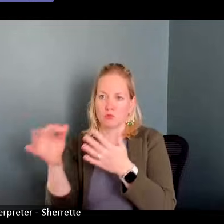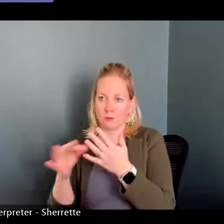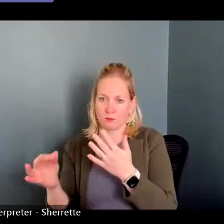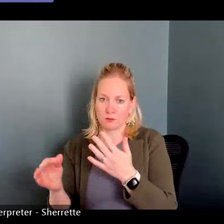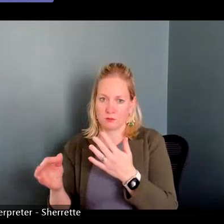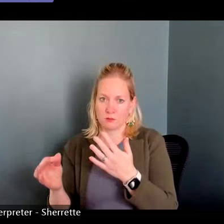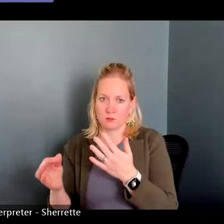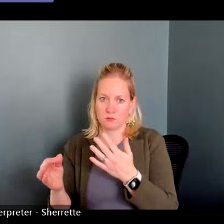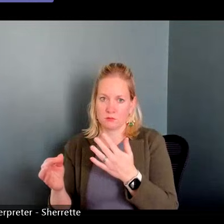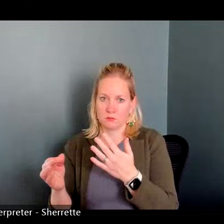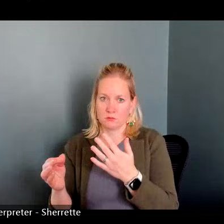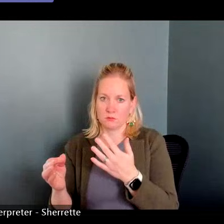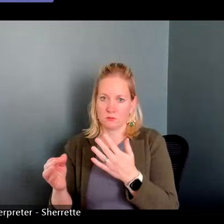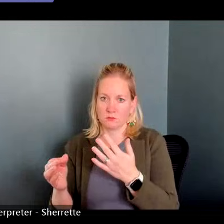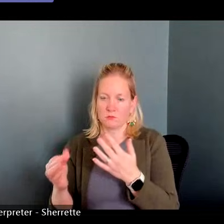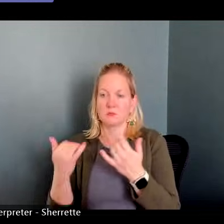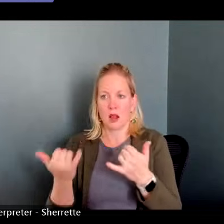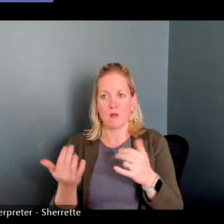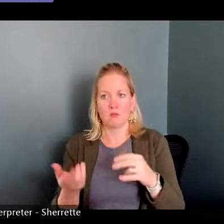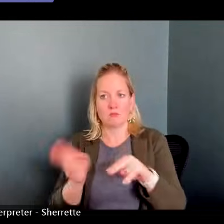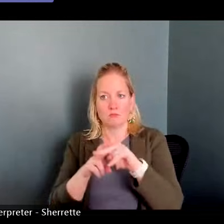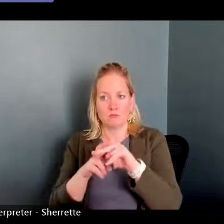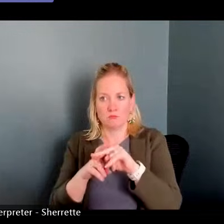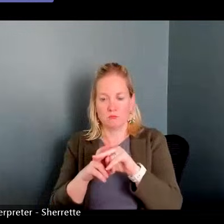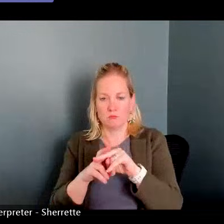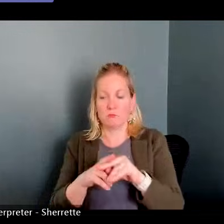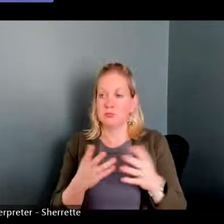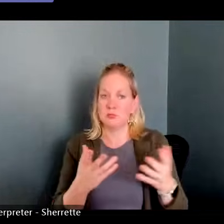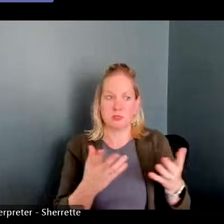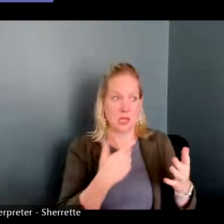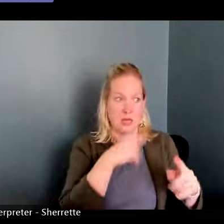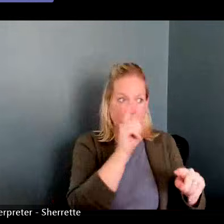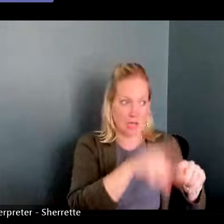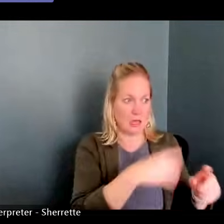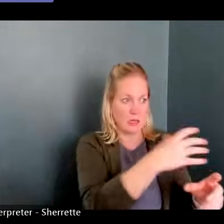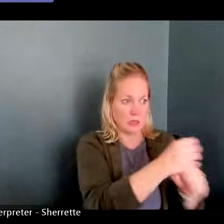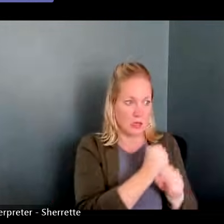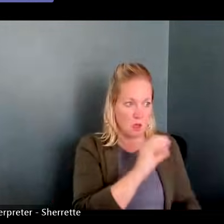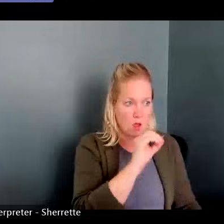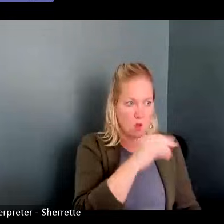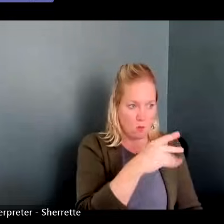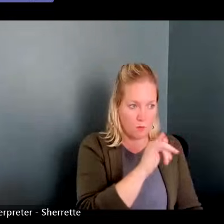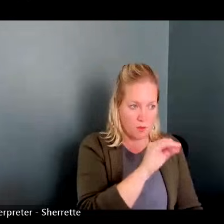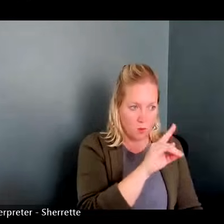groundswell. If I can't get my hands on these opioids, what can I do to treat my pain?